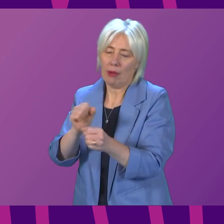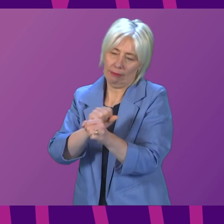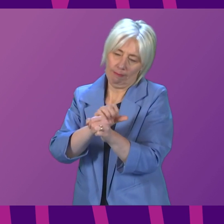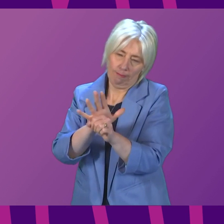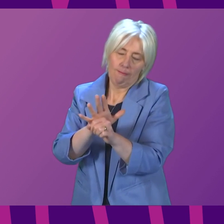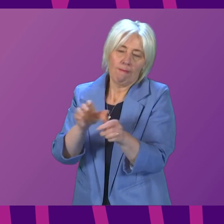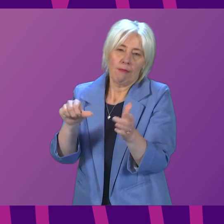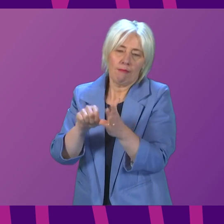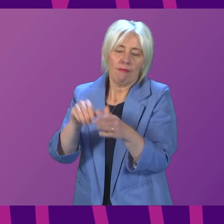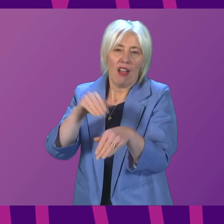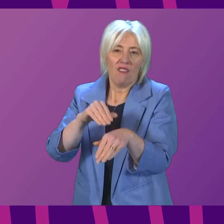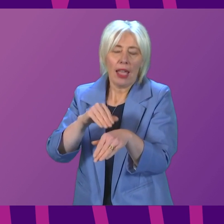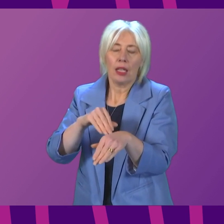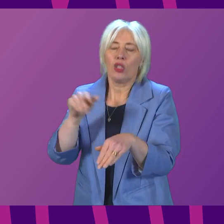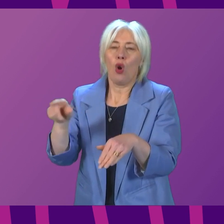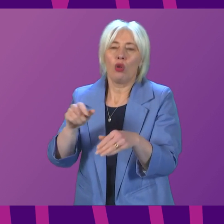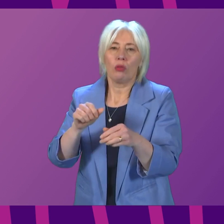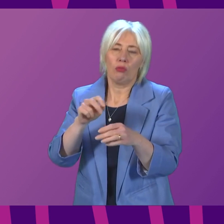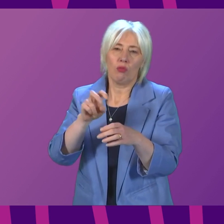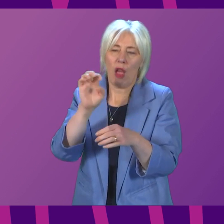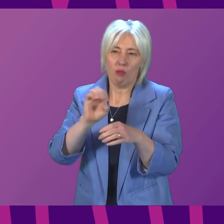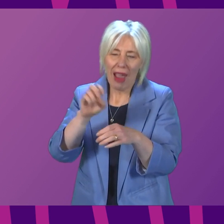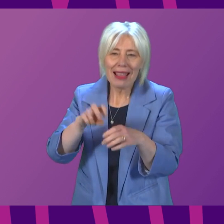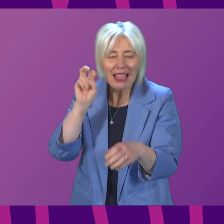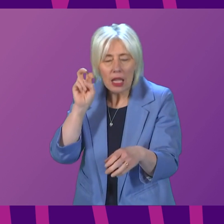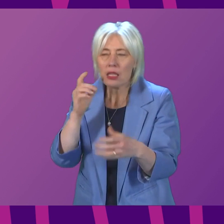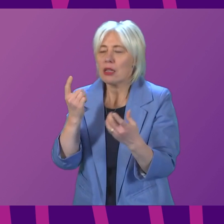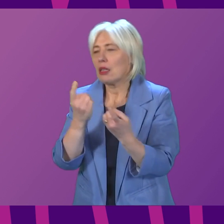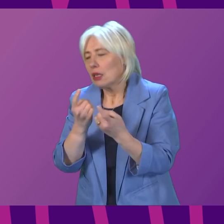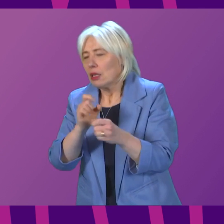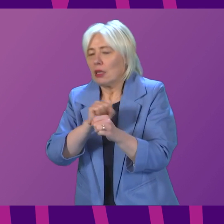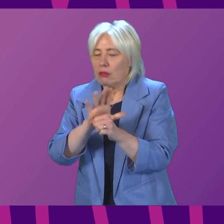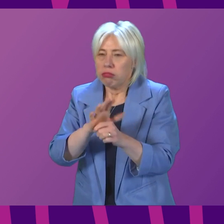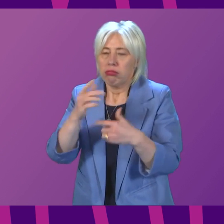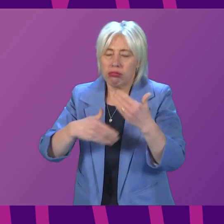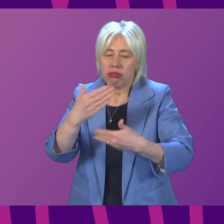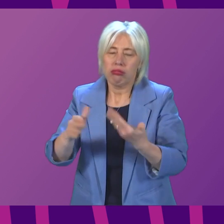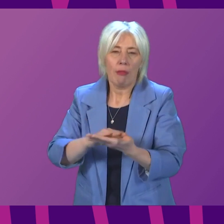United Kingdom Government’s decision to charge VAT on deposits, delivery this year it is not possible.